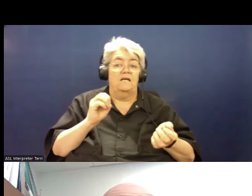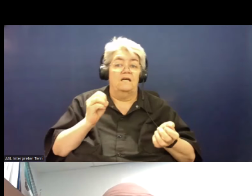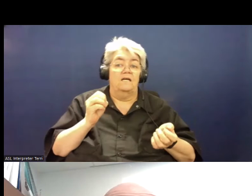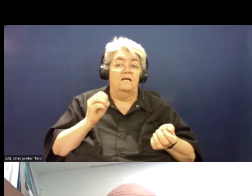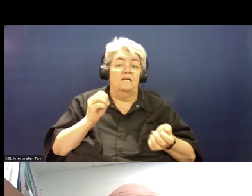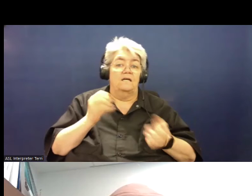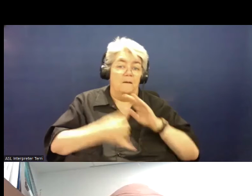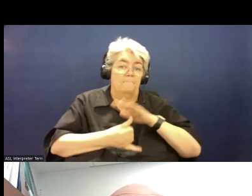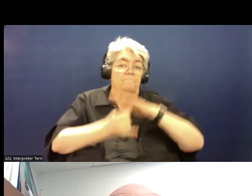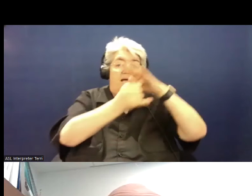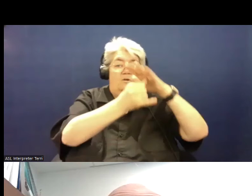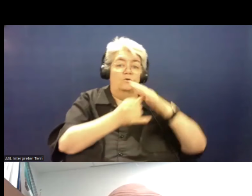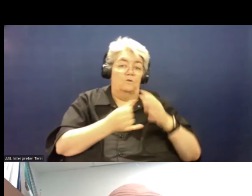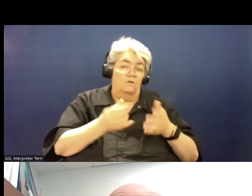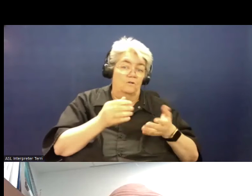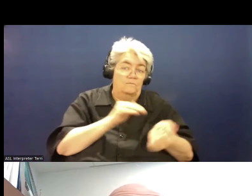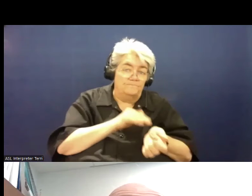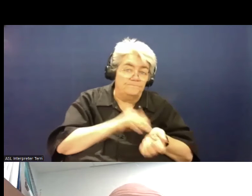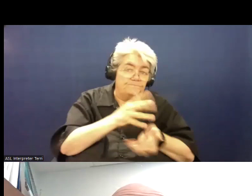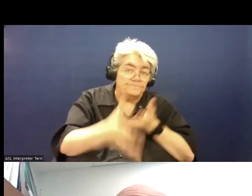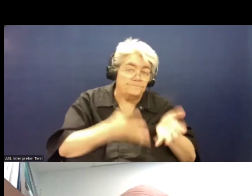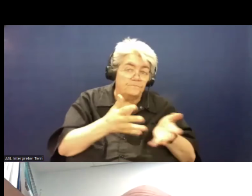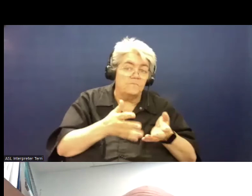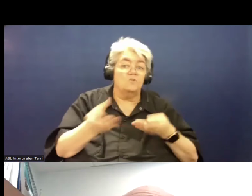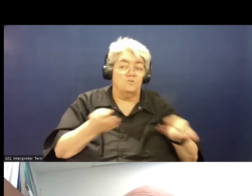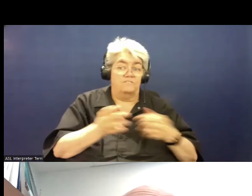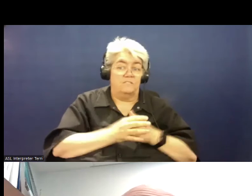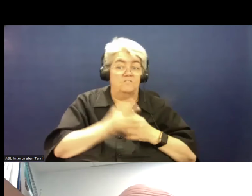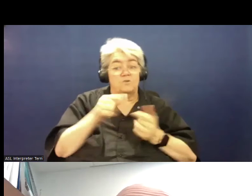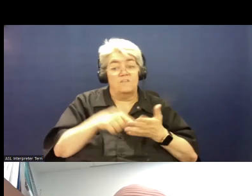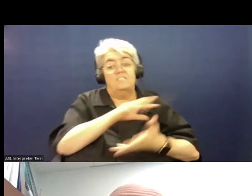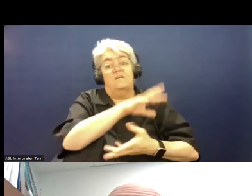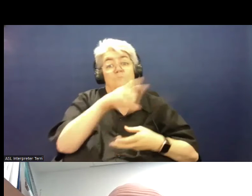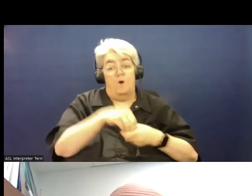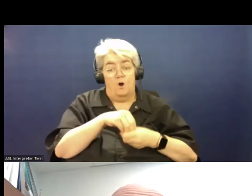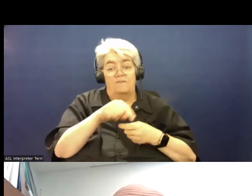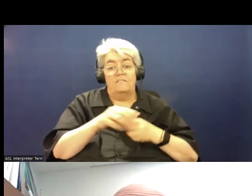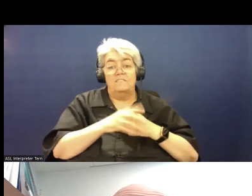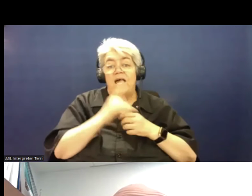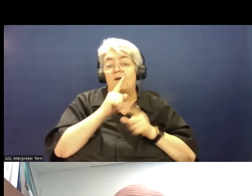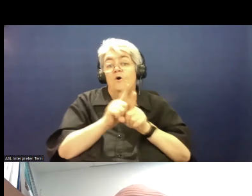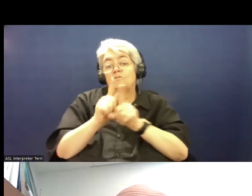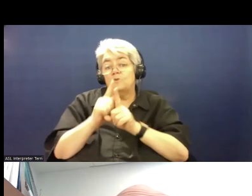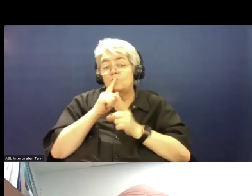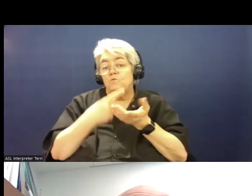SO THESE ARE ALL COMPONENTS AS WELL AS TO SPEAK TO ACCESS TO 988